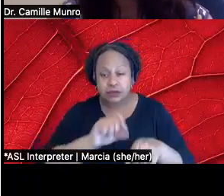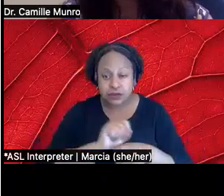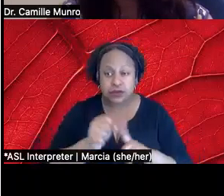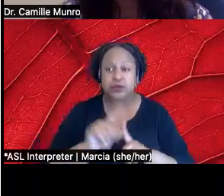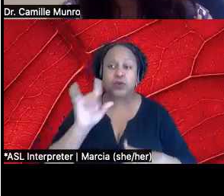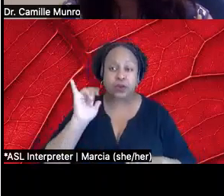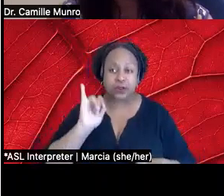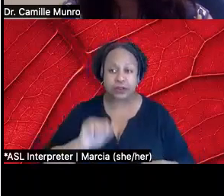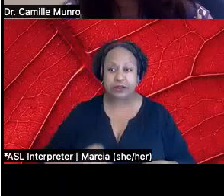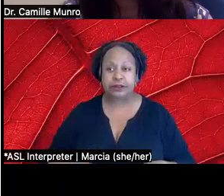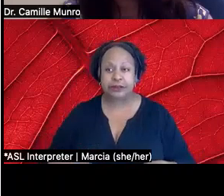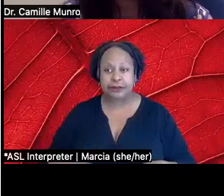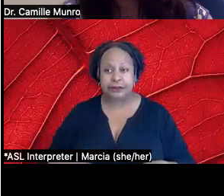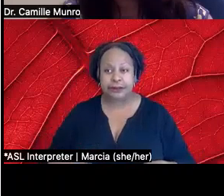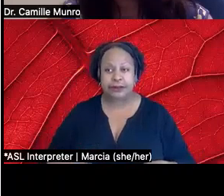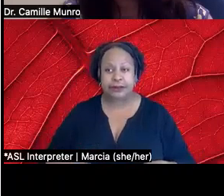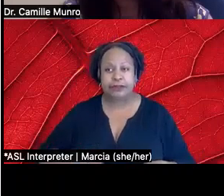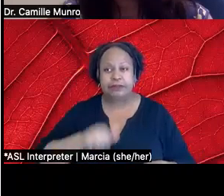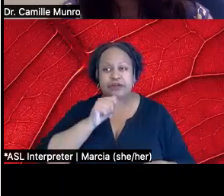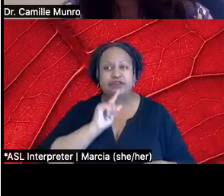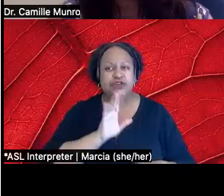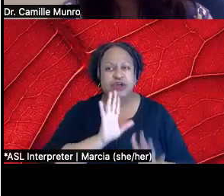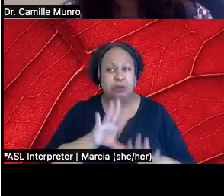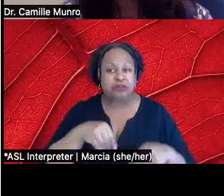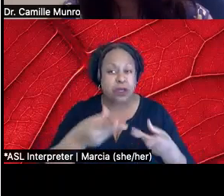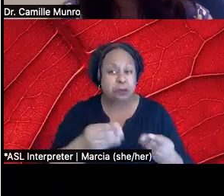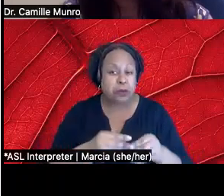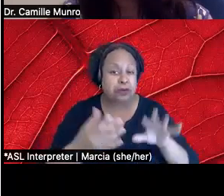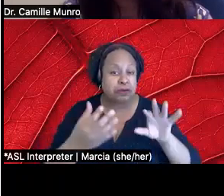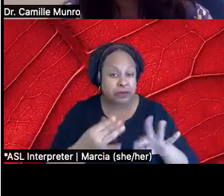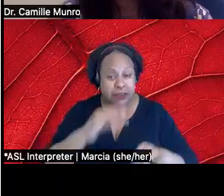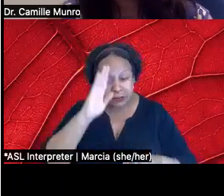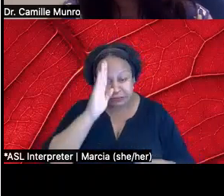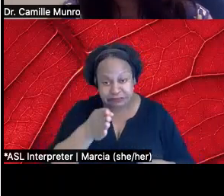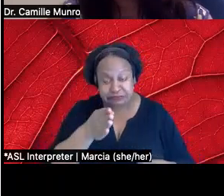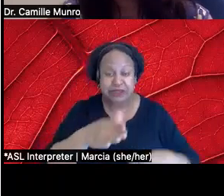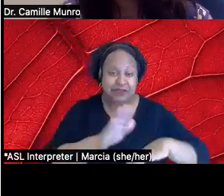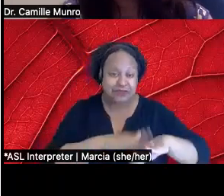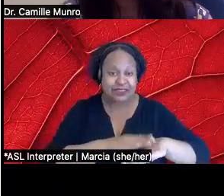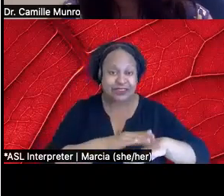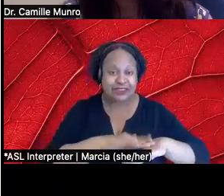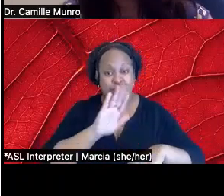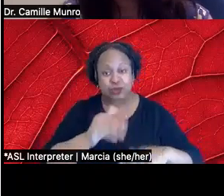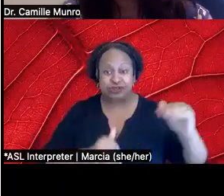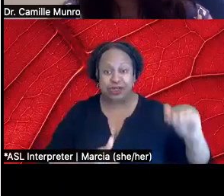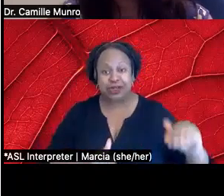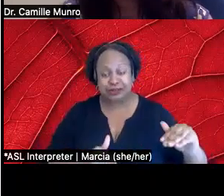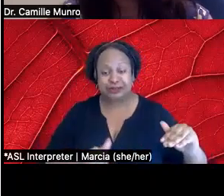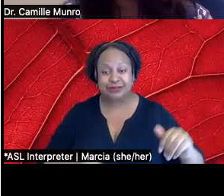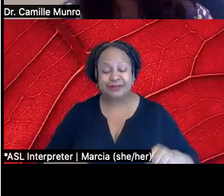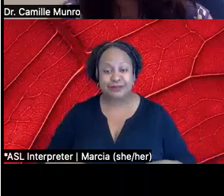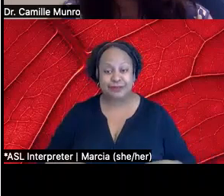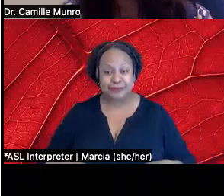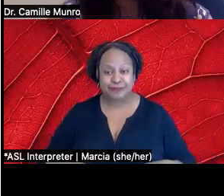I'm not sure I can really provide much more directly for your child but I would